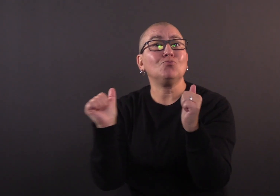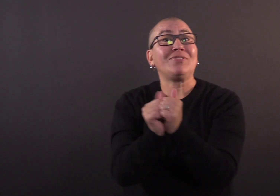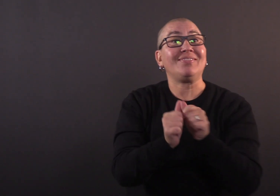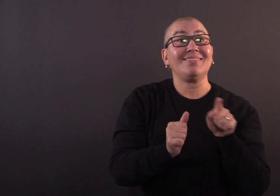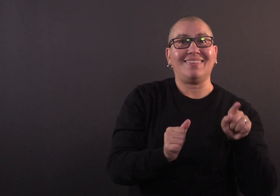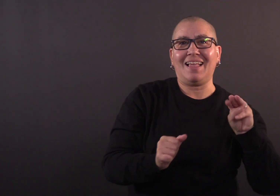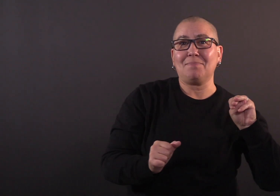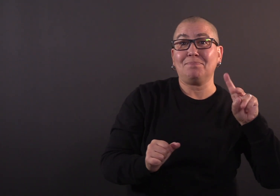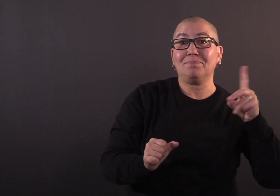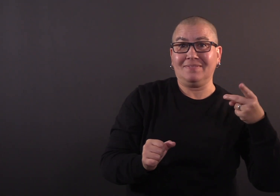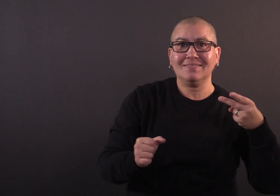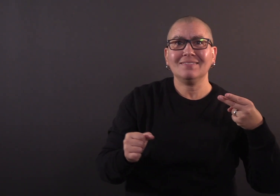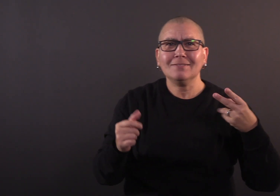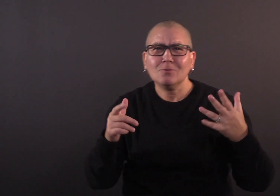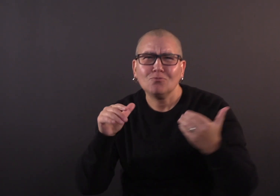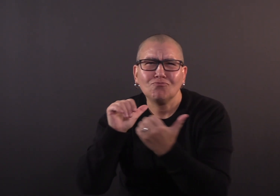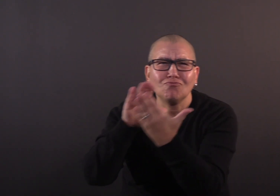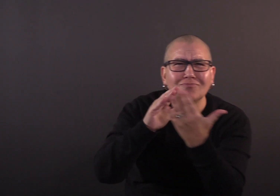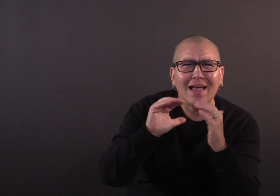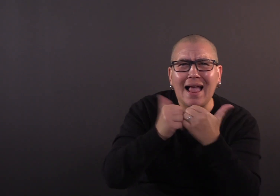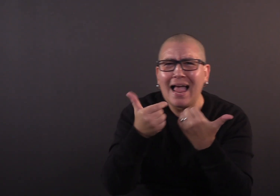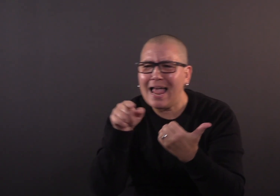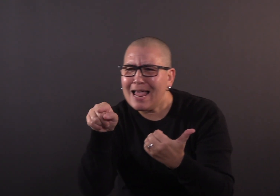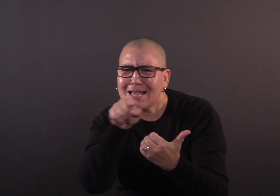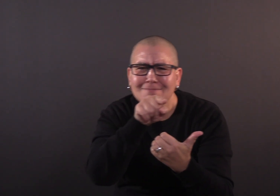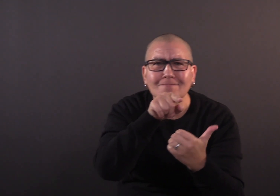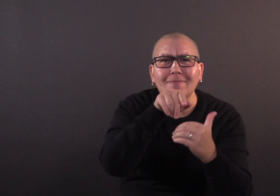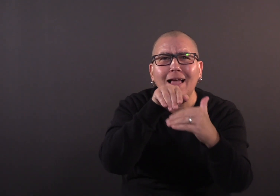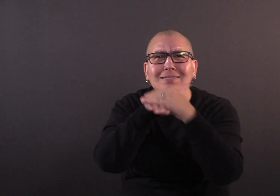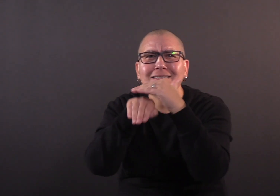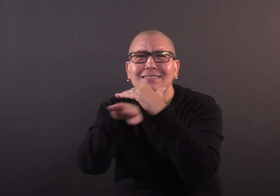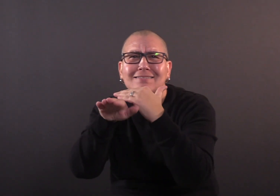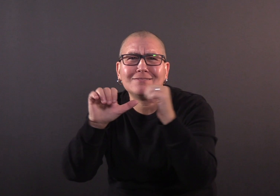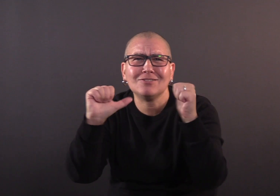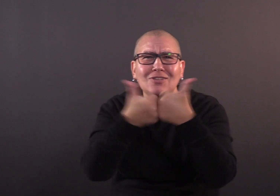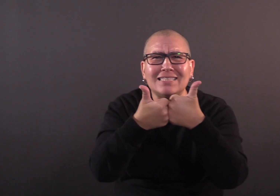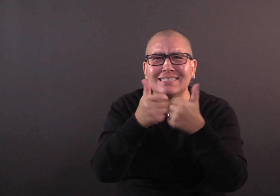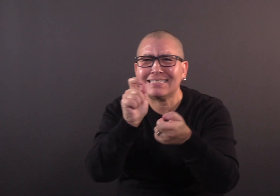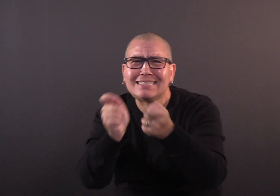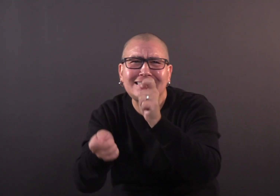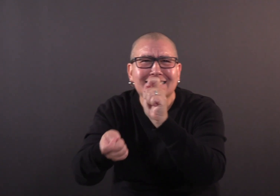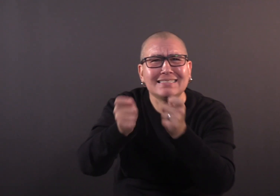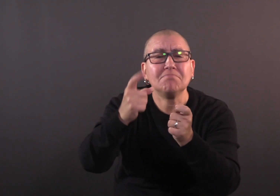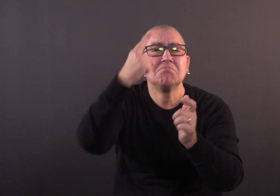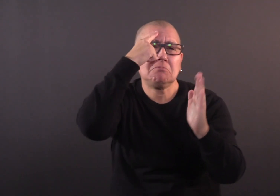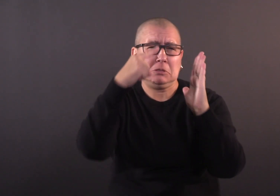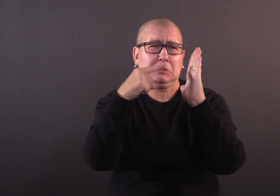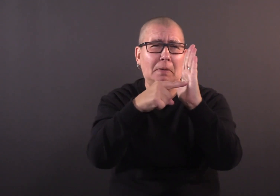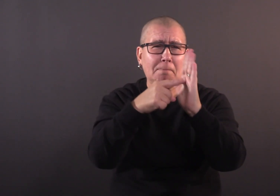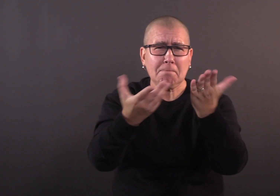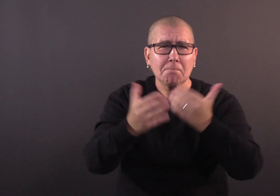At the start of the pandemic, KIS worked with MDH to address some of these accessibility